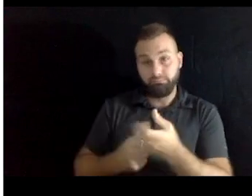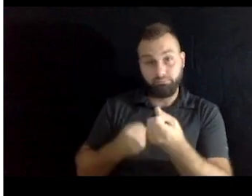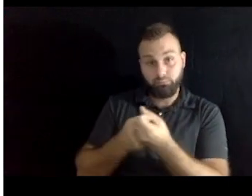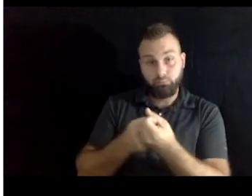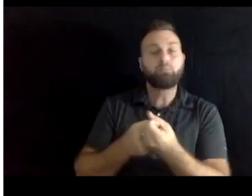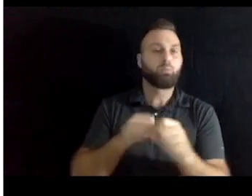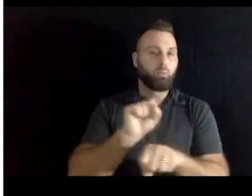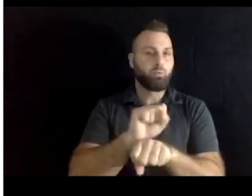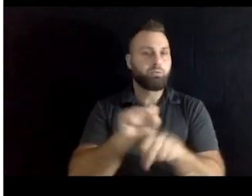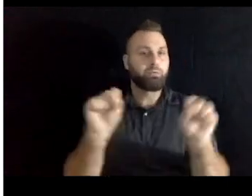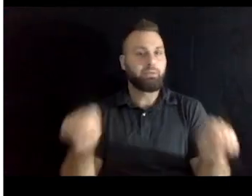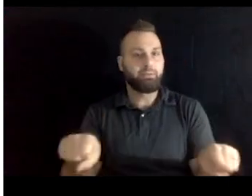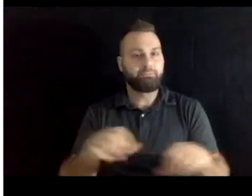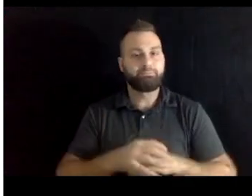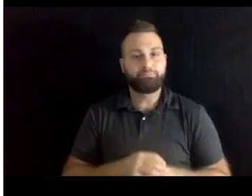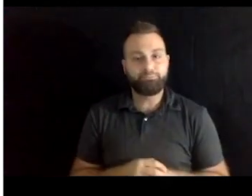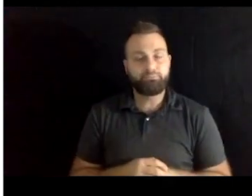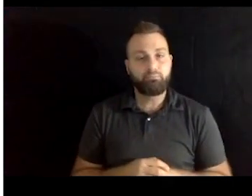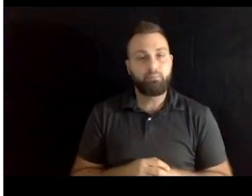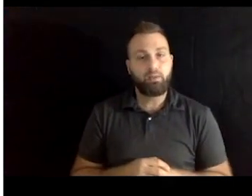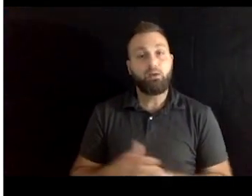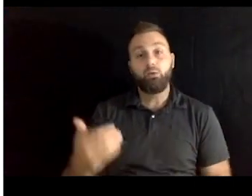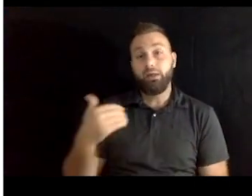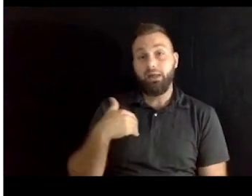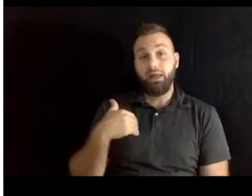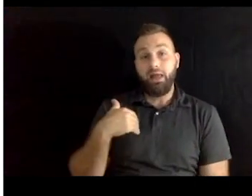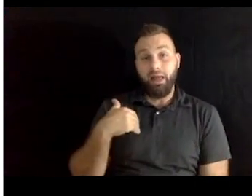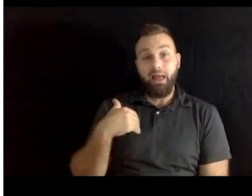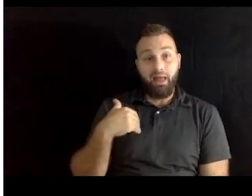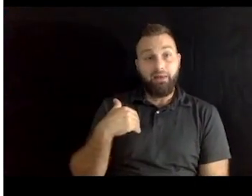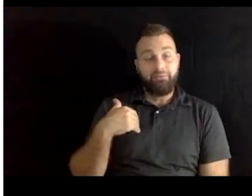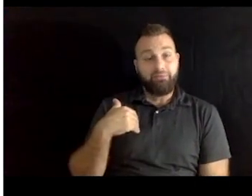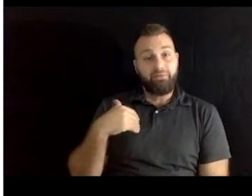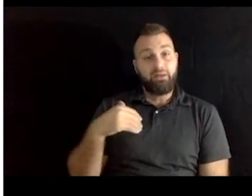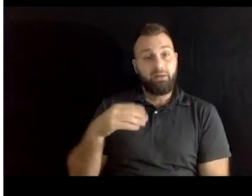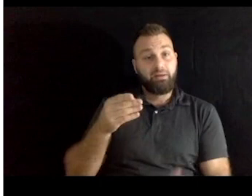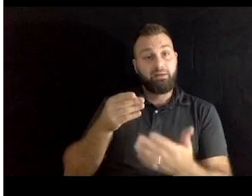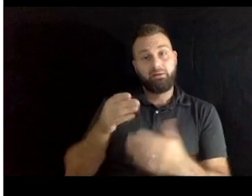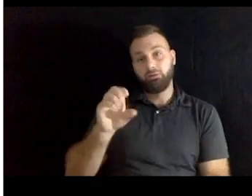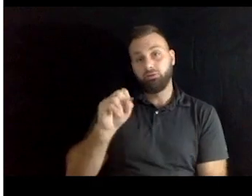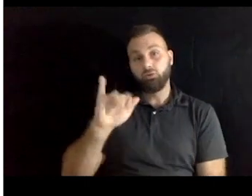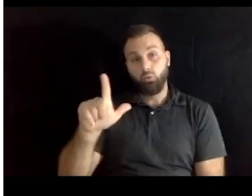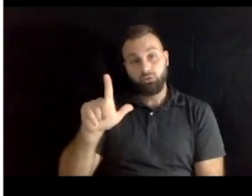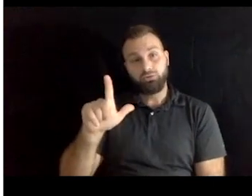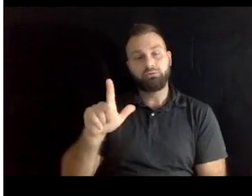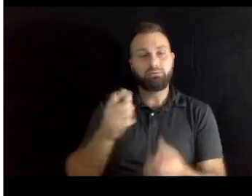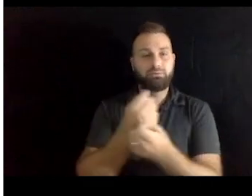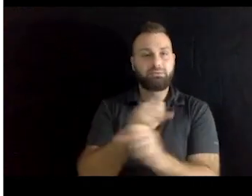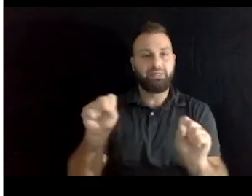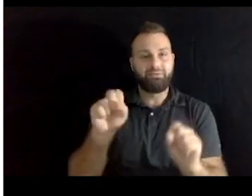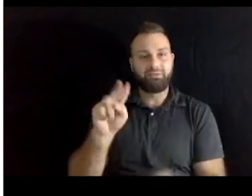Now there is a social safety net for people with disabilities who can't work, but there's a lot of.